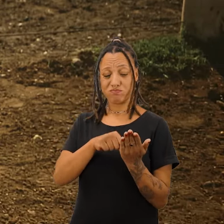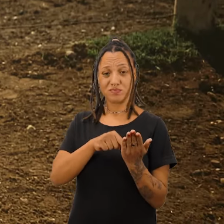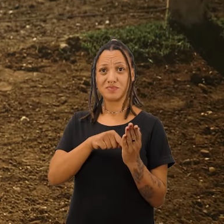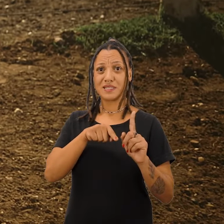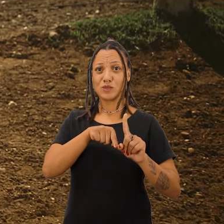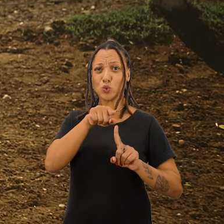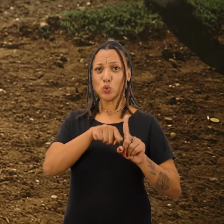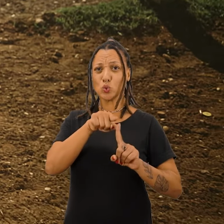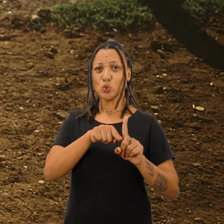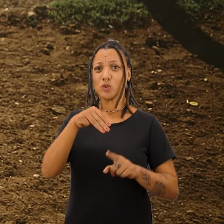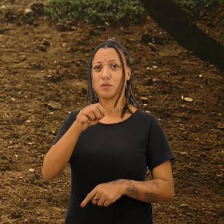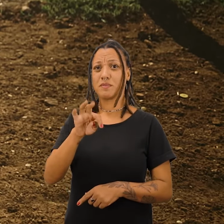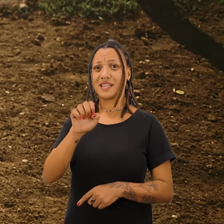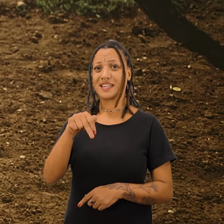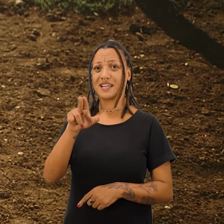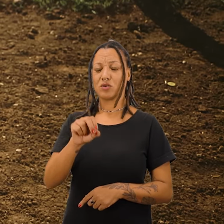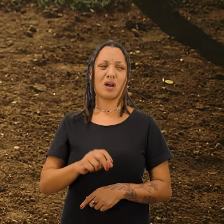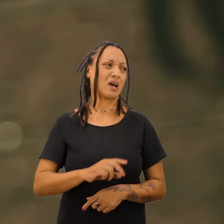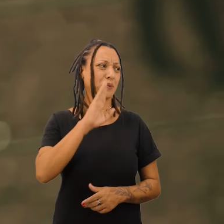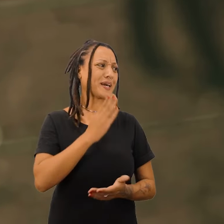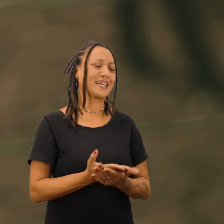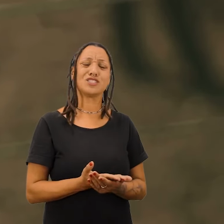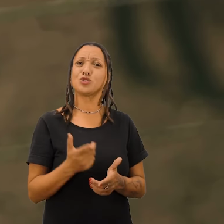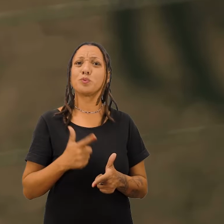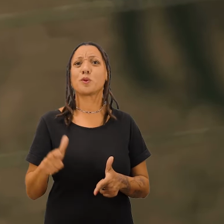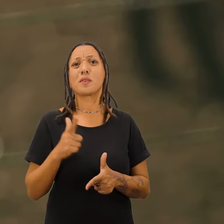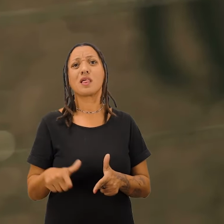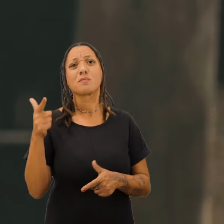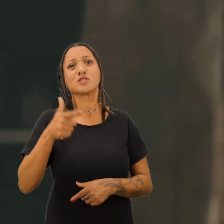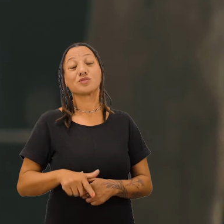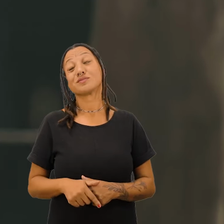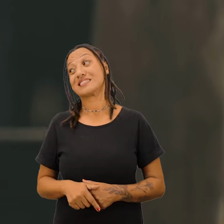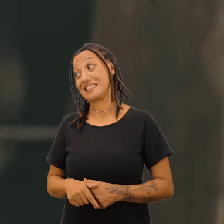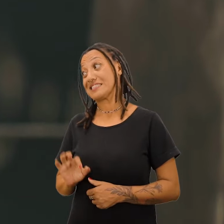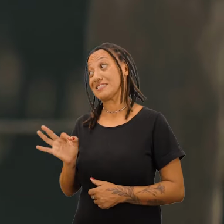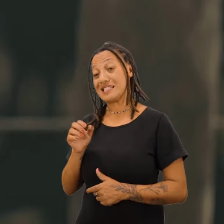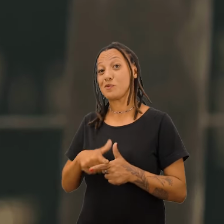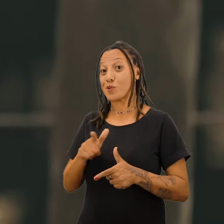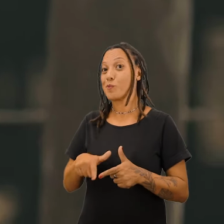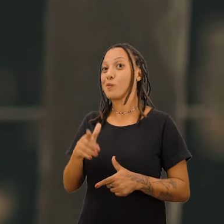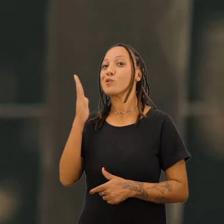[Jotapê] Oh, cousin. Our cattle is emitting high levels of methane gas. [Dininha] Oh, no! I don't believe it, cousin. More problem?